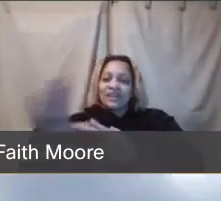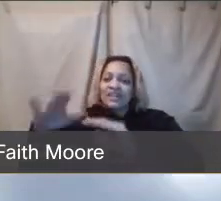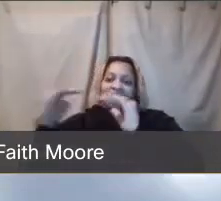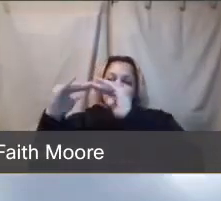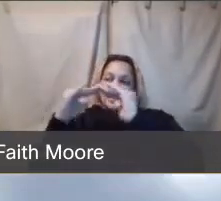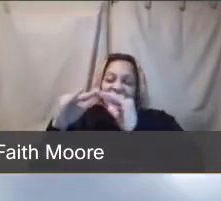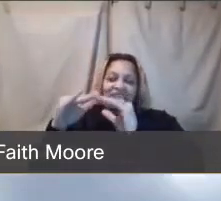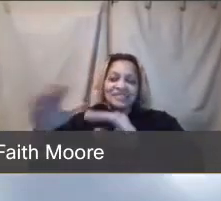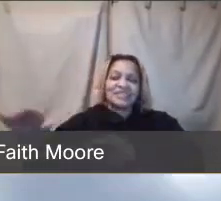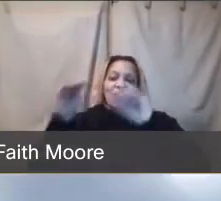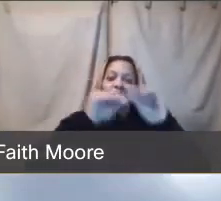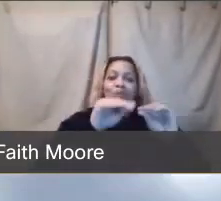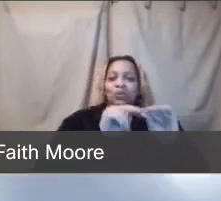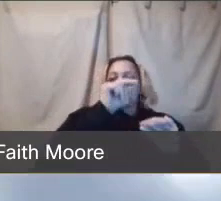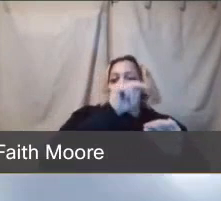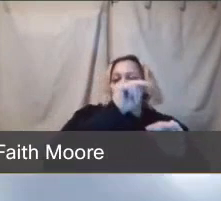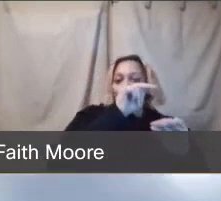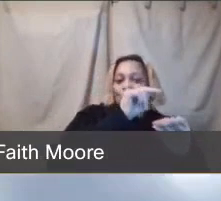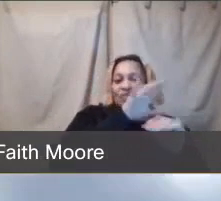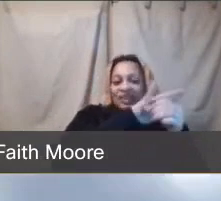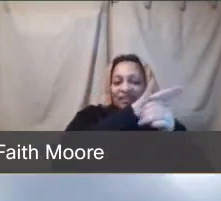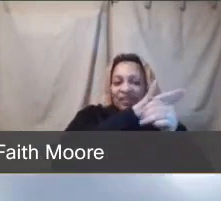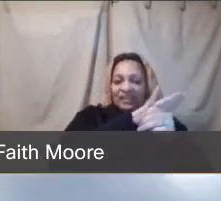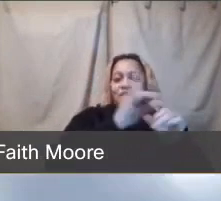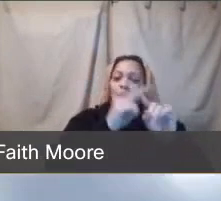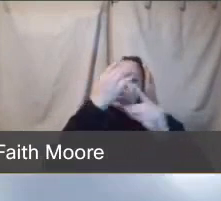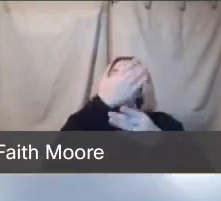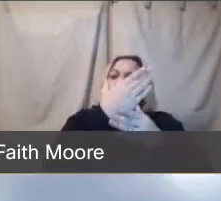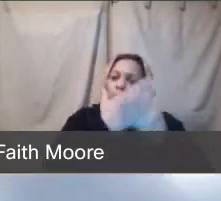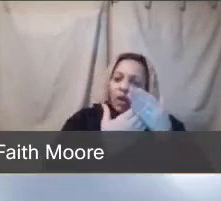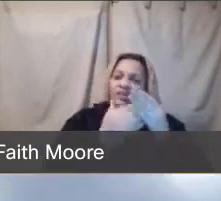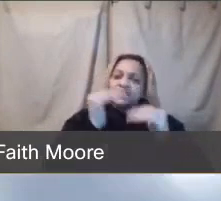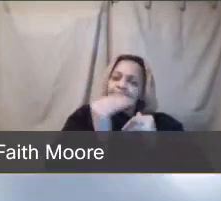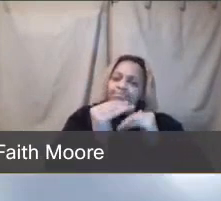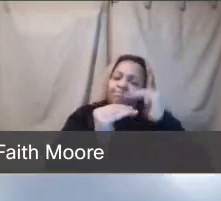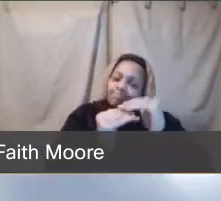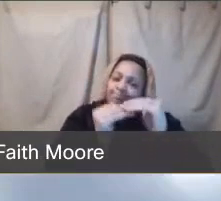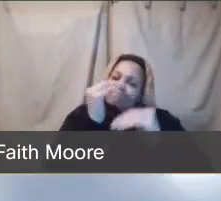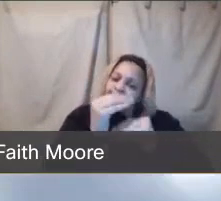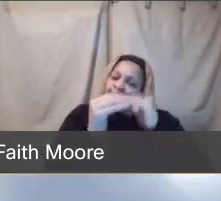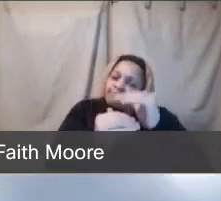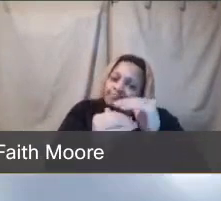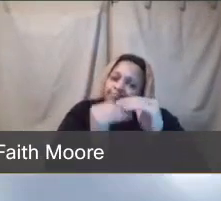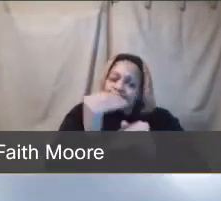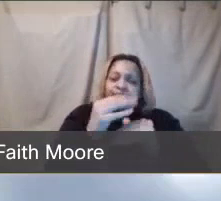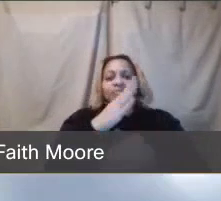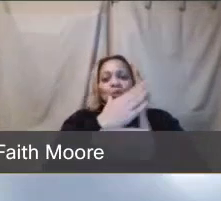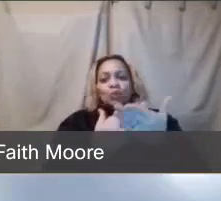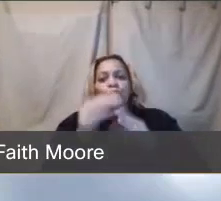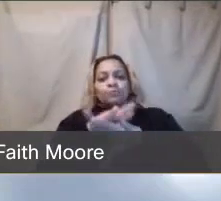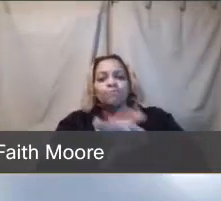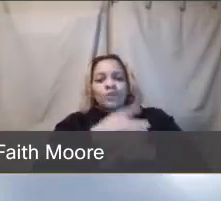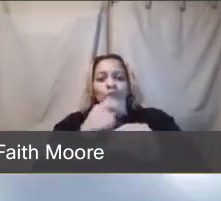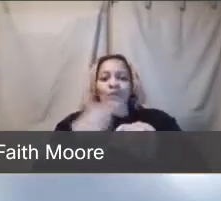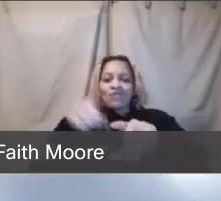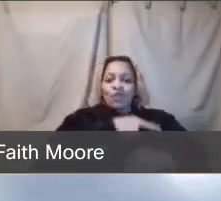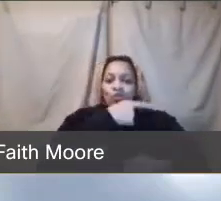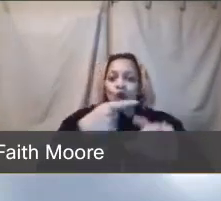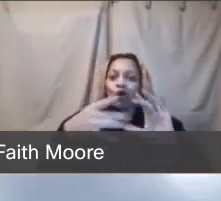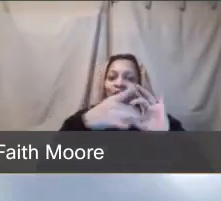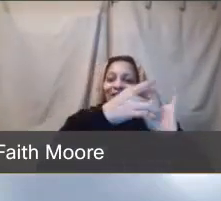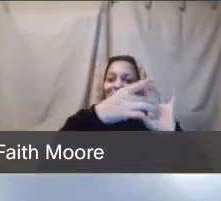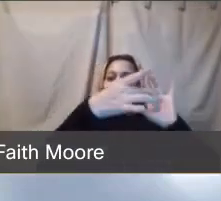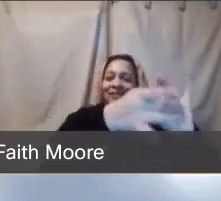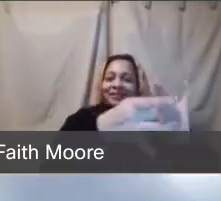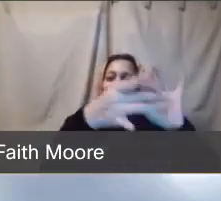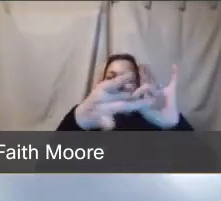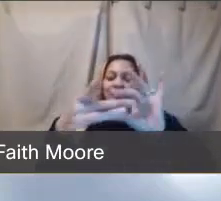So we're really, like I said, at the beginning 1 piece at a time, but we've got now a very long and very well connected facility. There's a lot of cross linking bike ways that intersect with it.